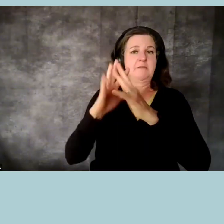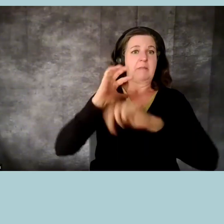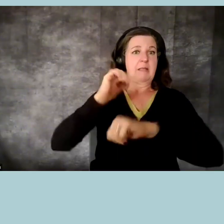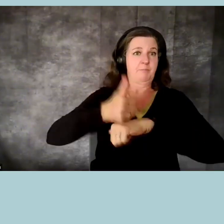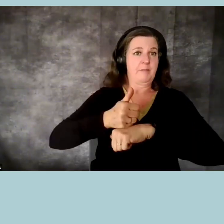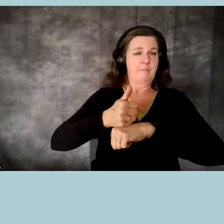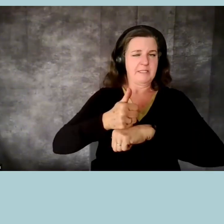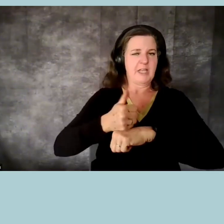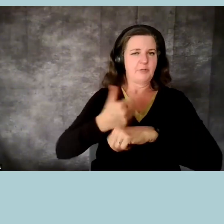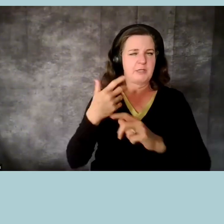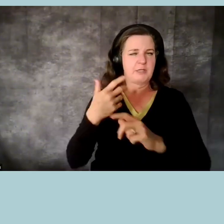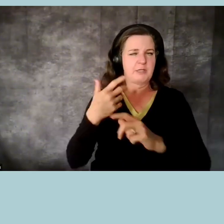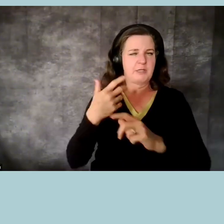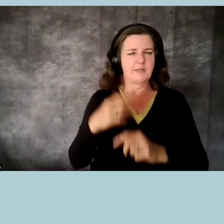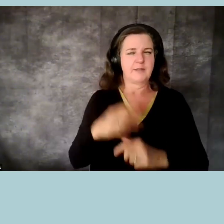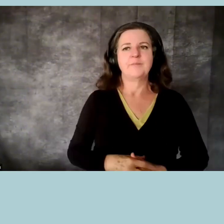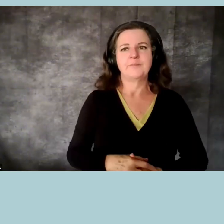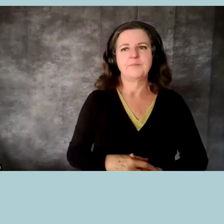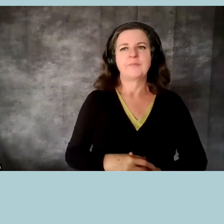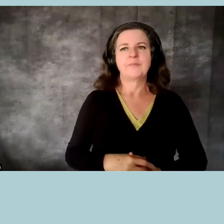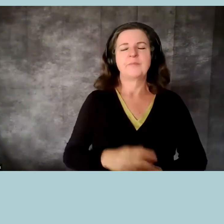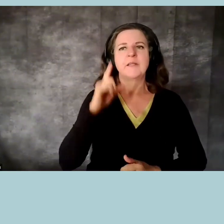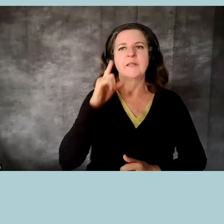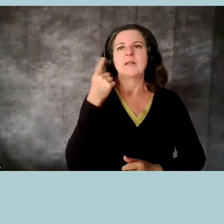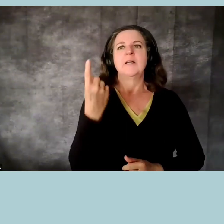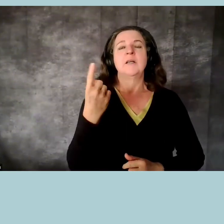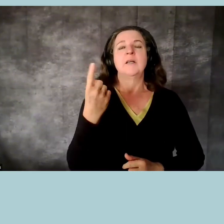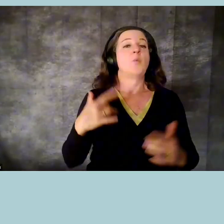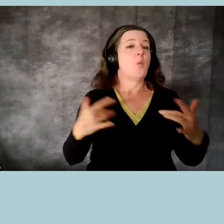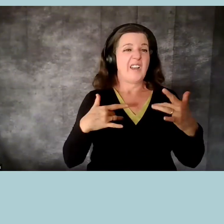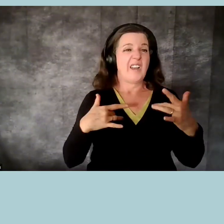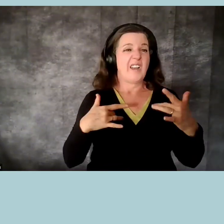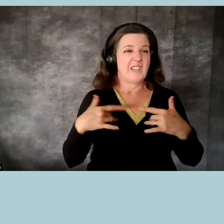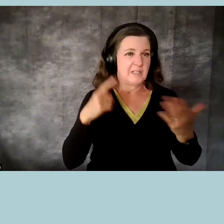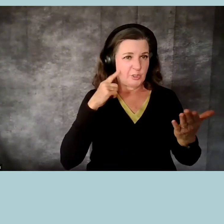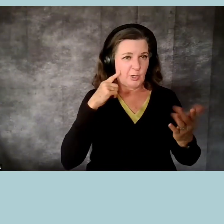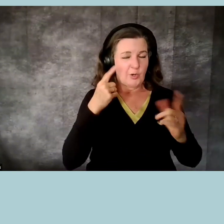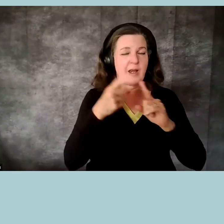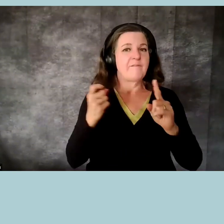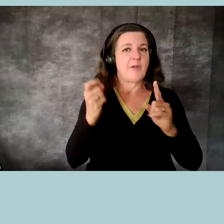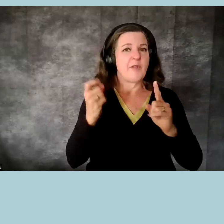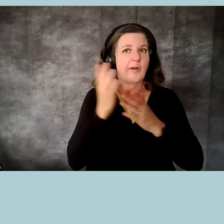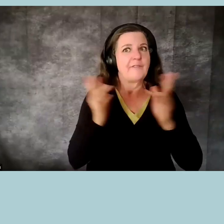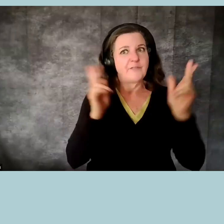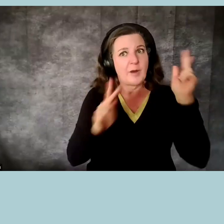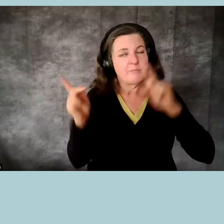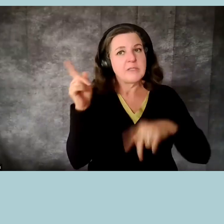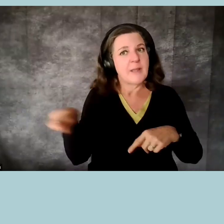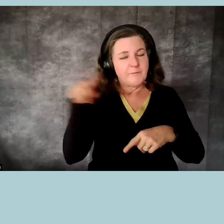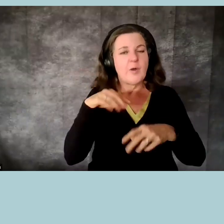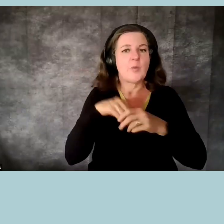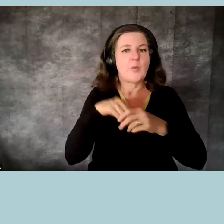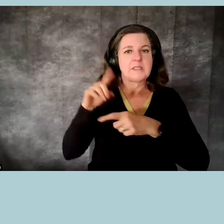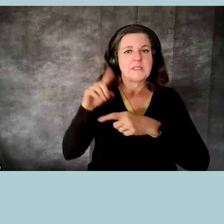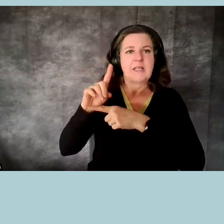I think one concern that I've heard from Some folks in the disability health research community is like,